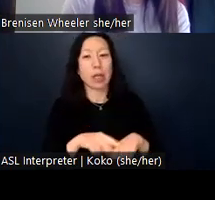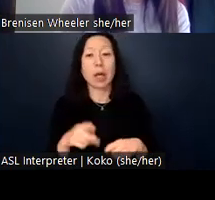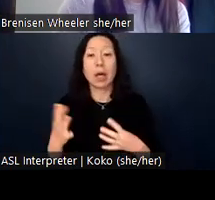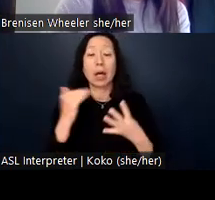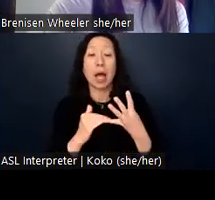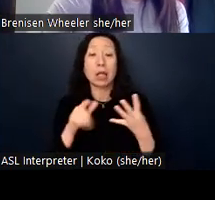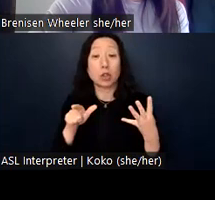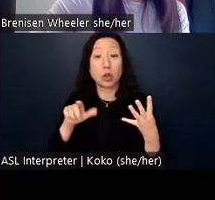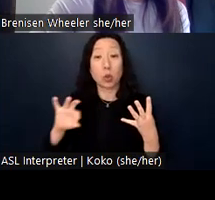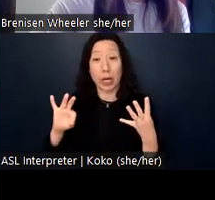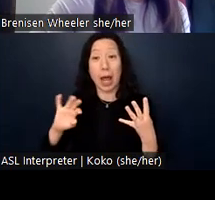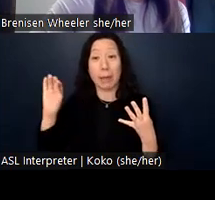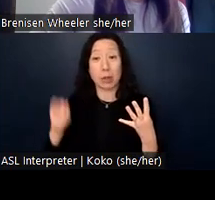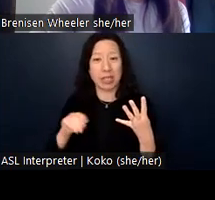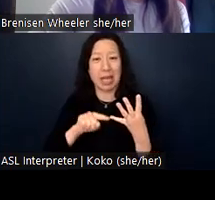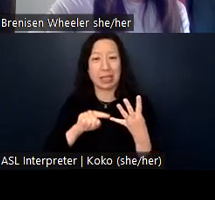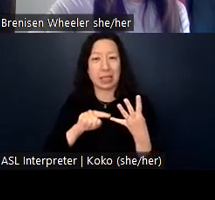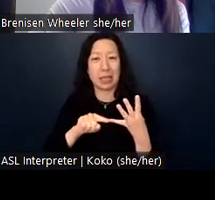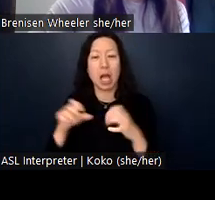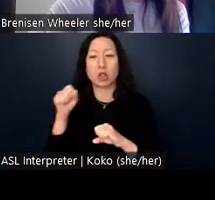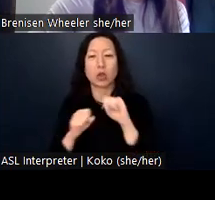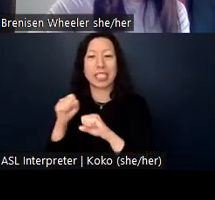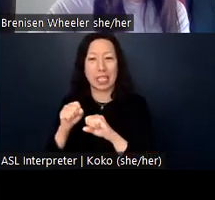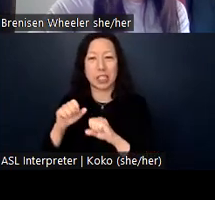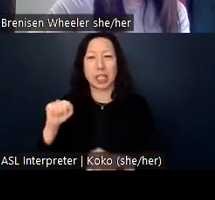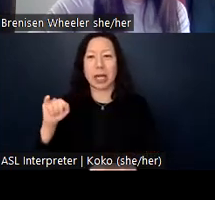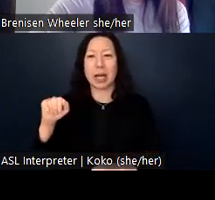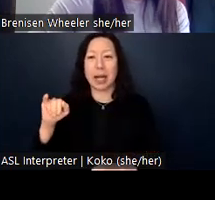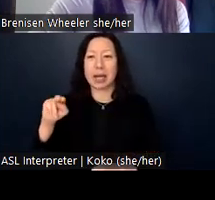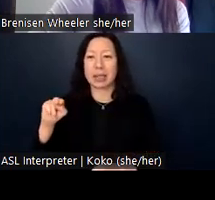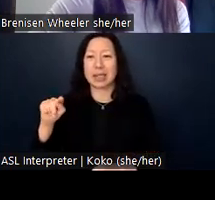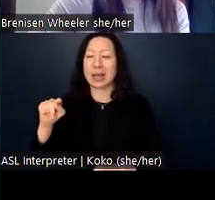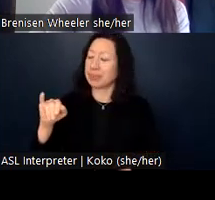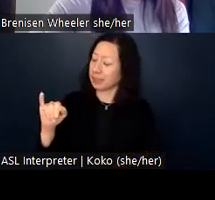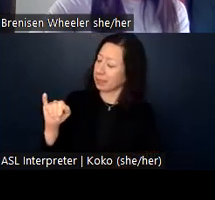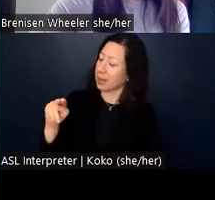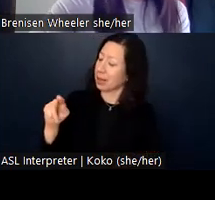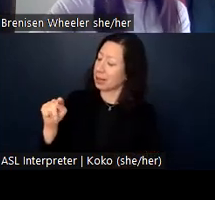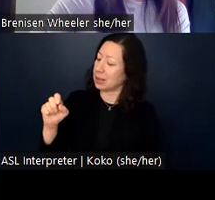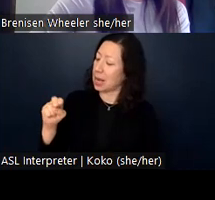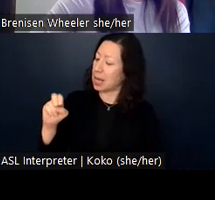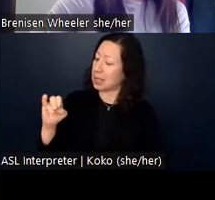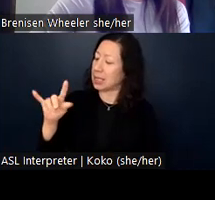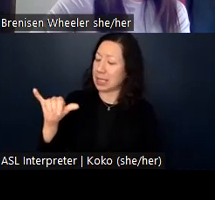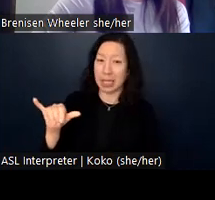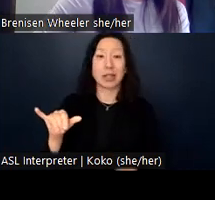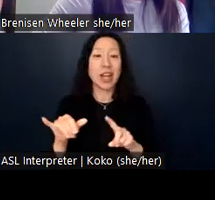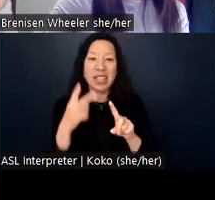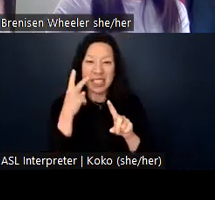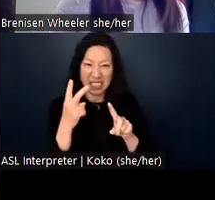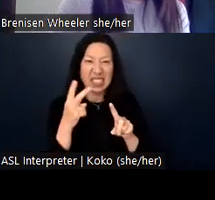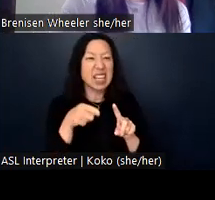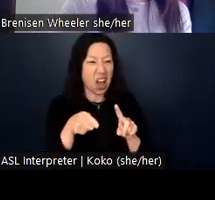12:29:50 So with cats on the screen. manipulative also can sound like I saw you talking to that